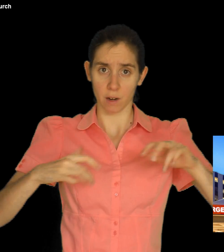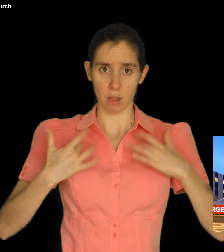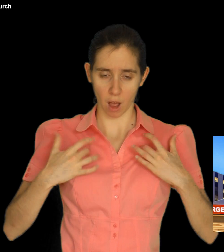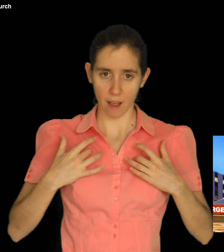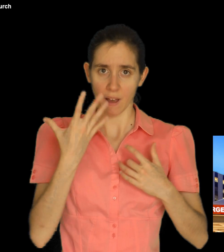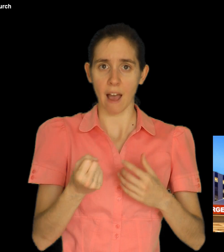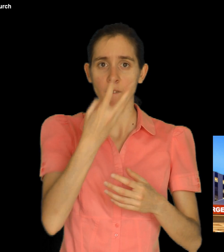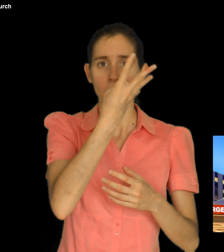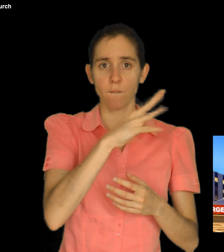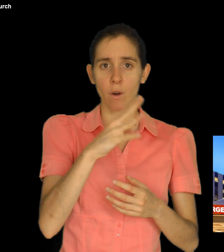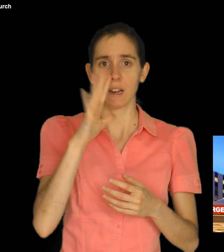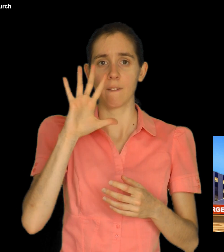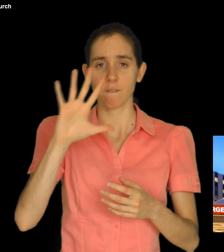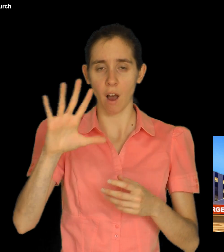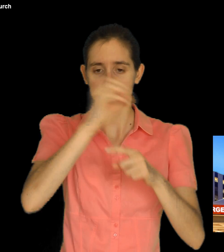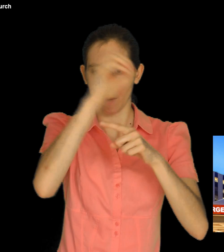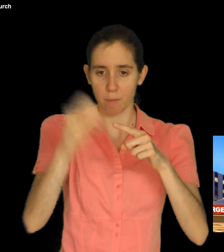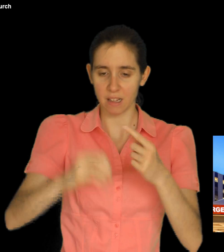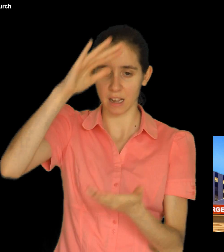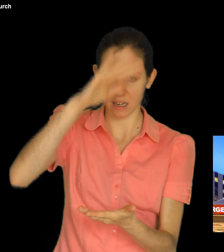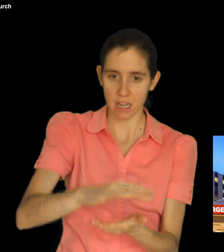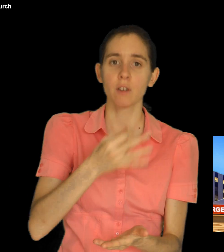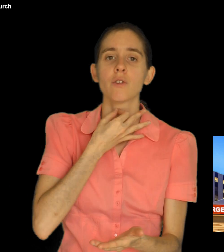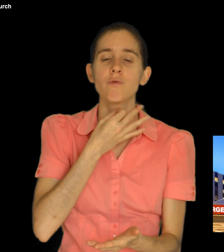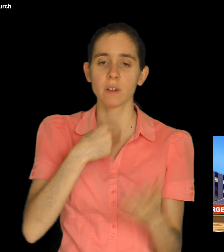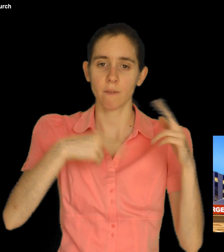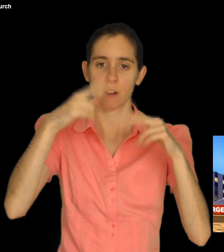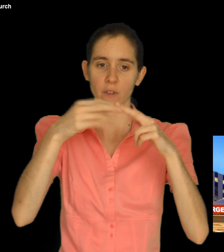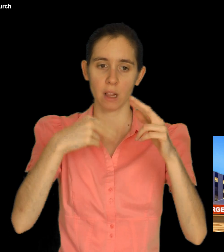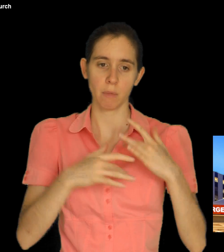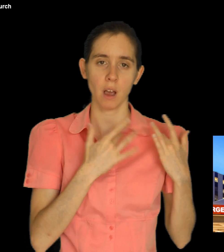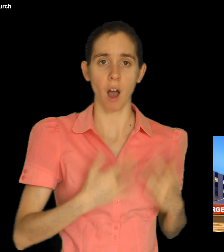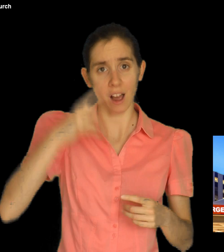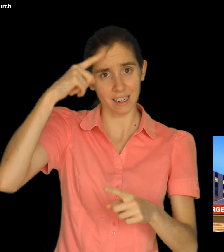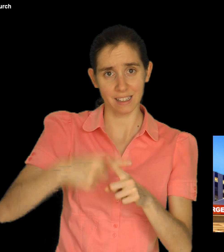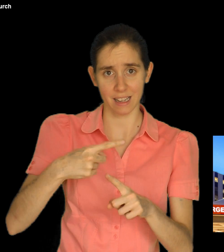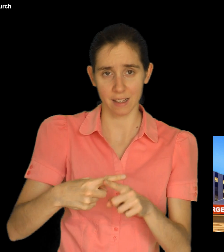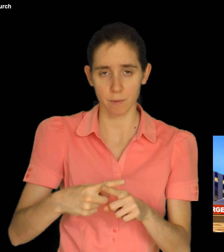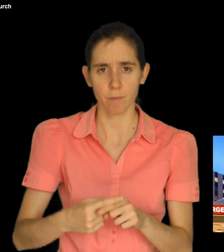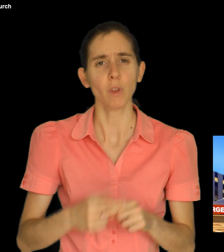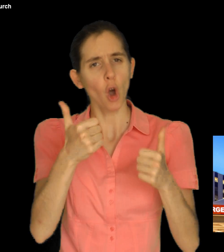decreased risk of developing heart disease. A good goal for many people is